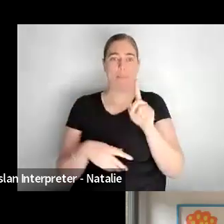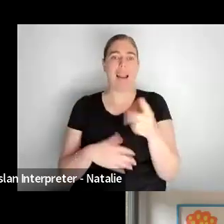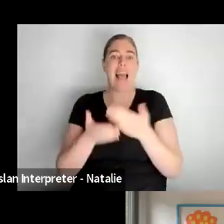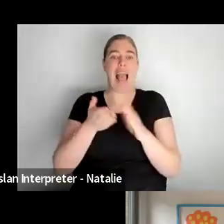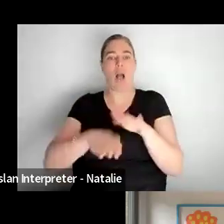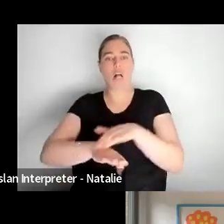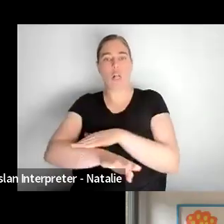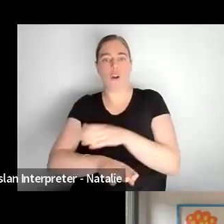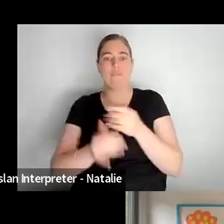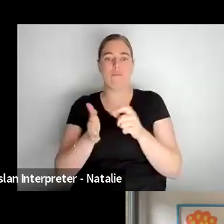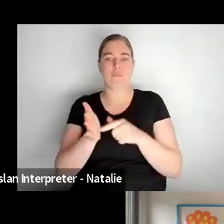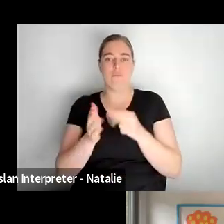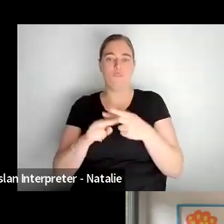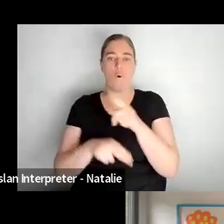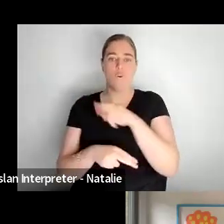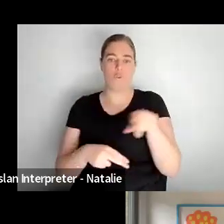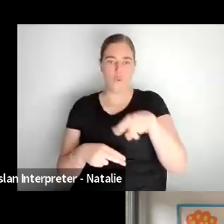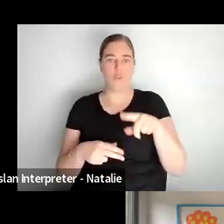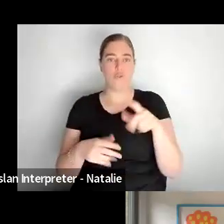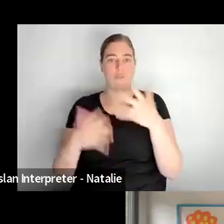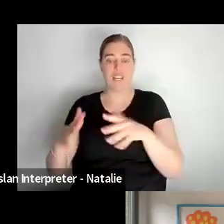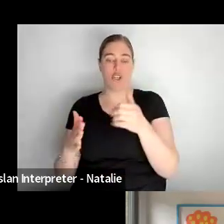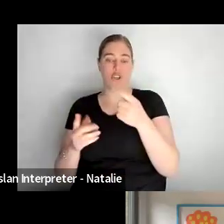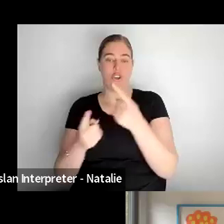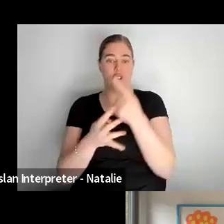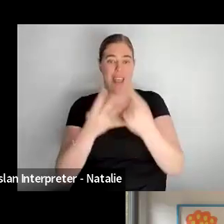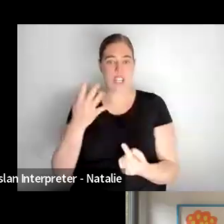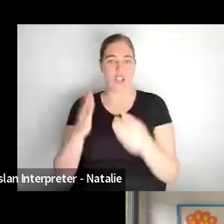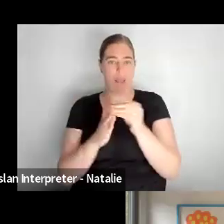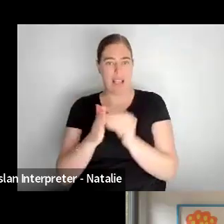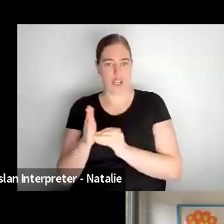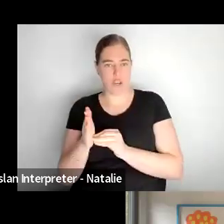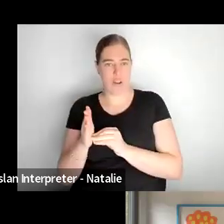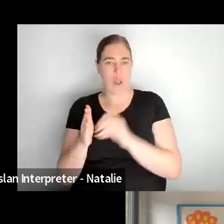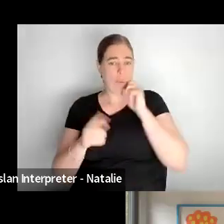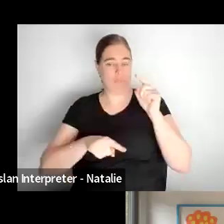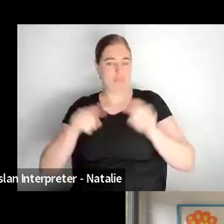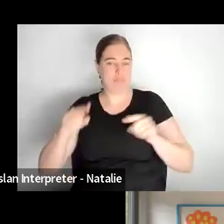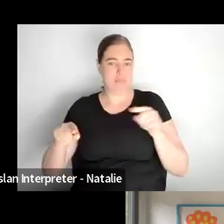application? When you are reading through it. I think it will change the more you assess,